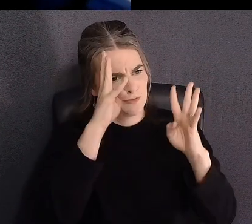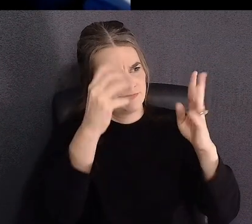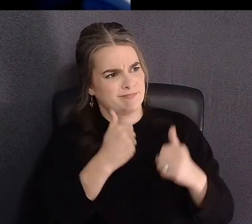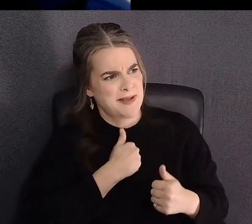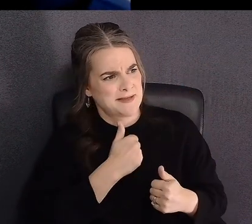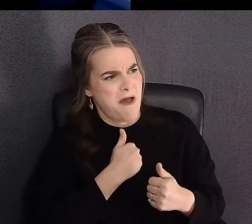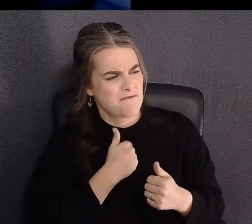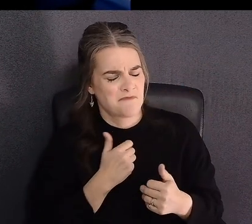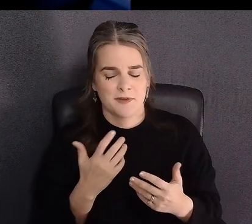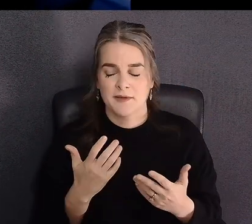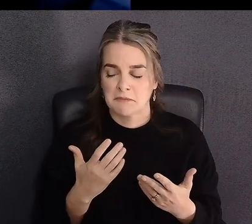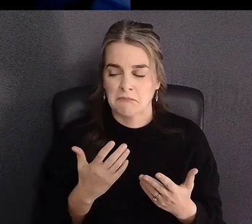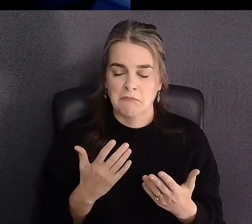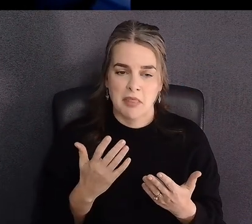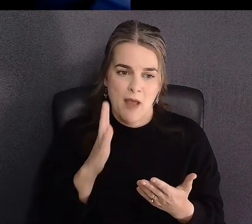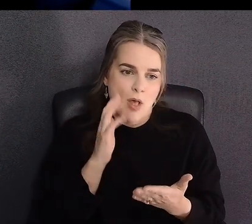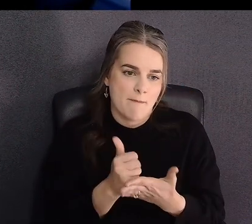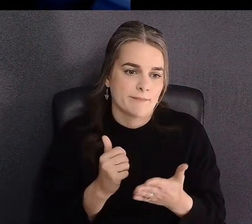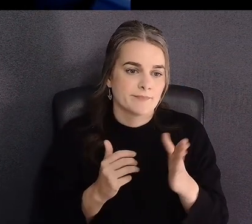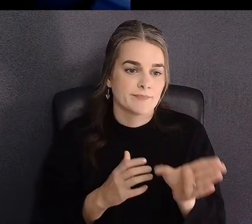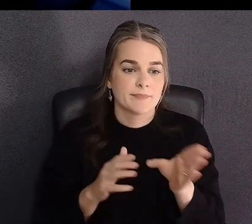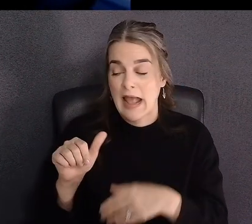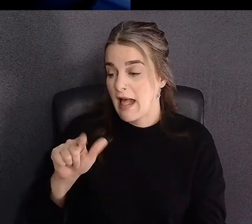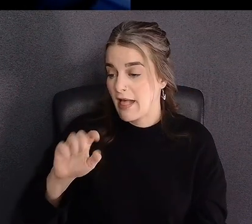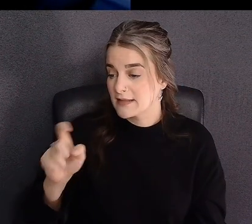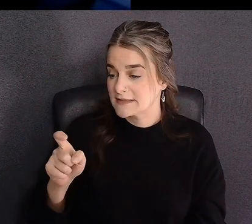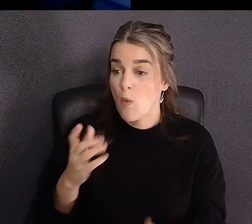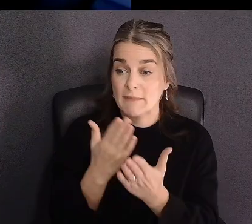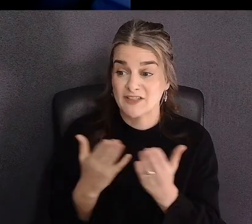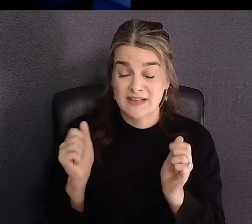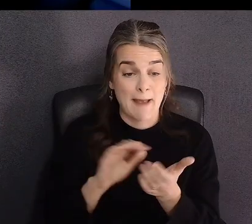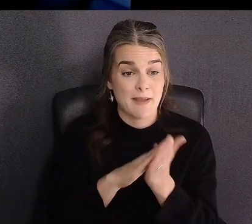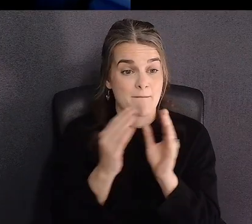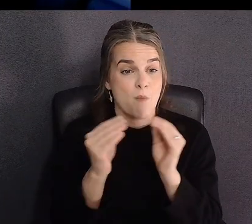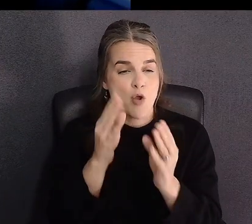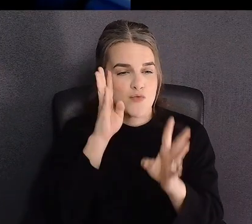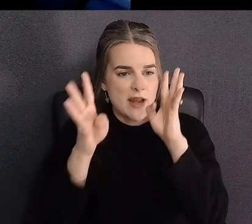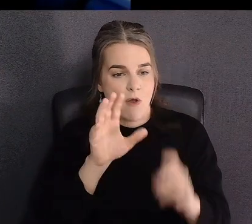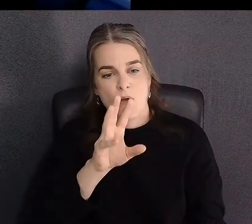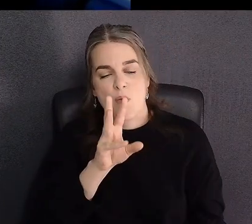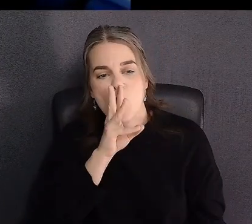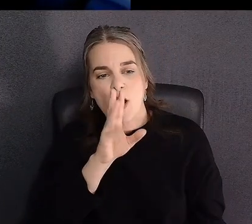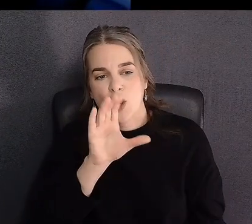Or materials that they can get more creative with. Watercolor is a good example where